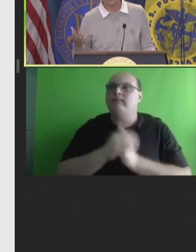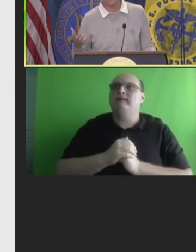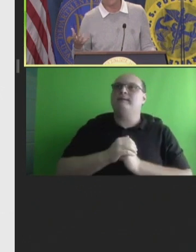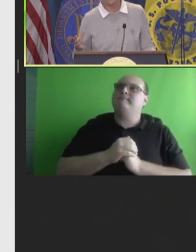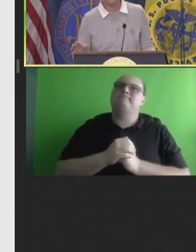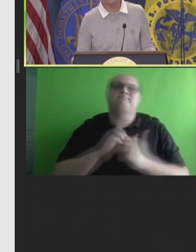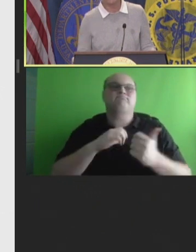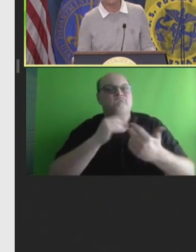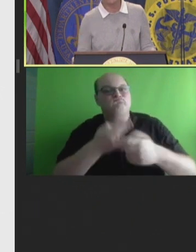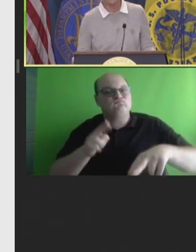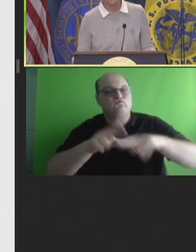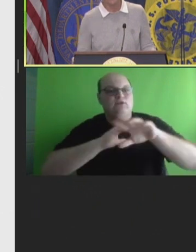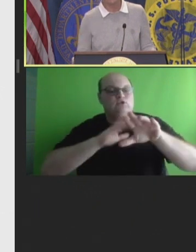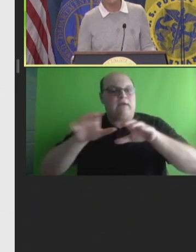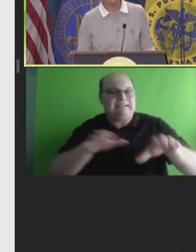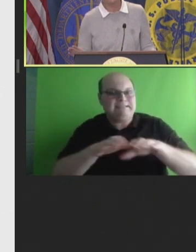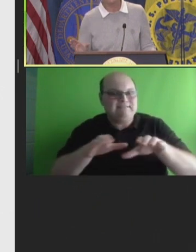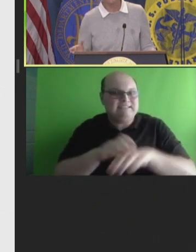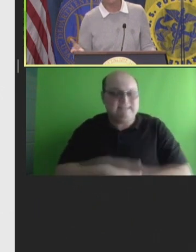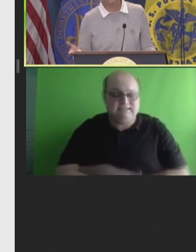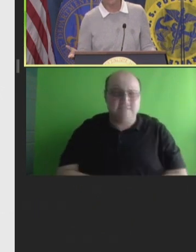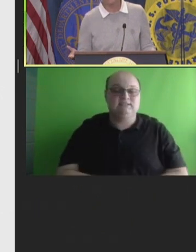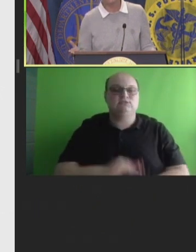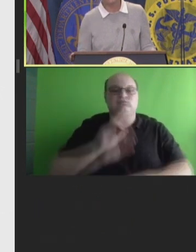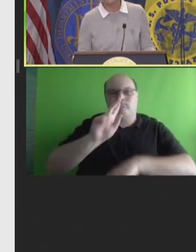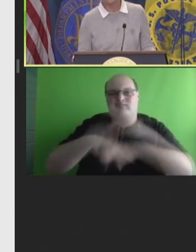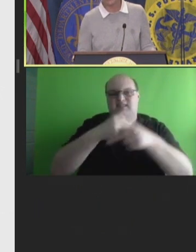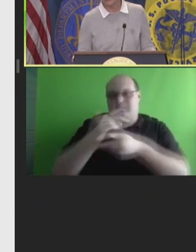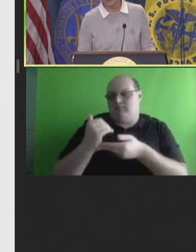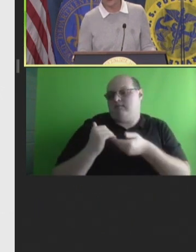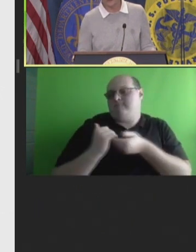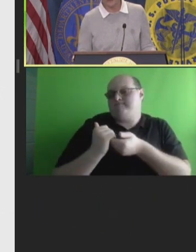their activities. So, that's the type of collaboration discussion going on.